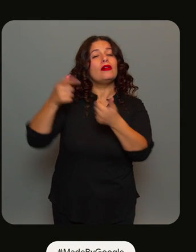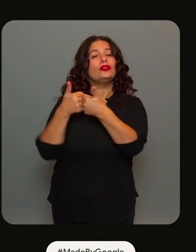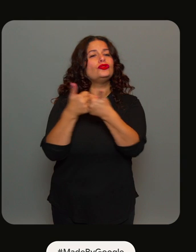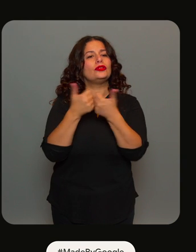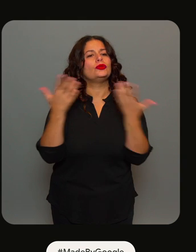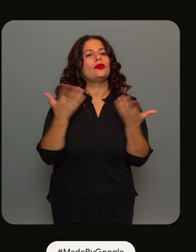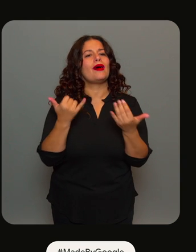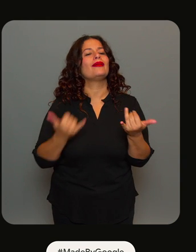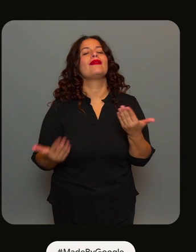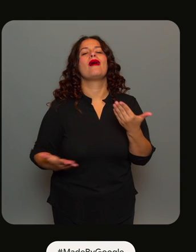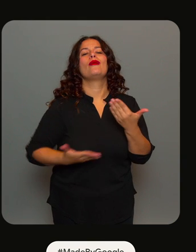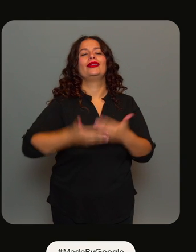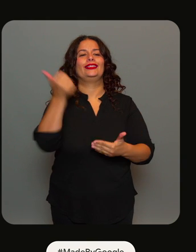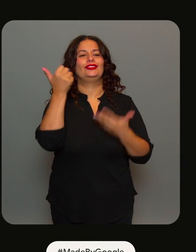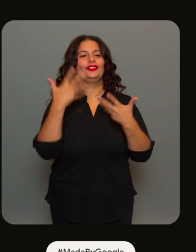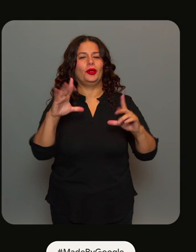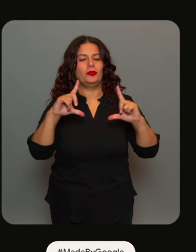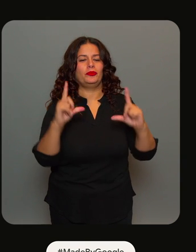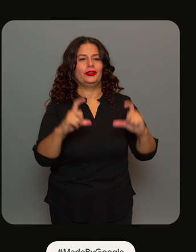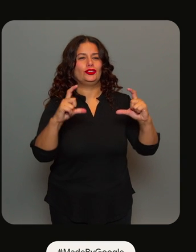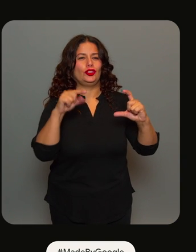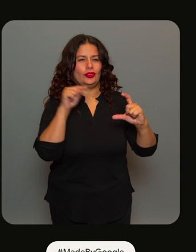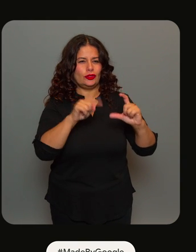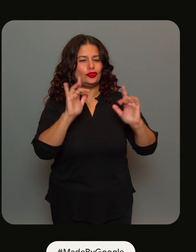matter how challenging the scene might be.